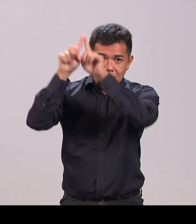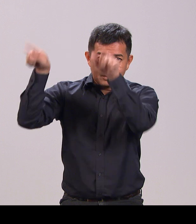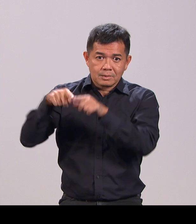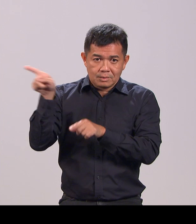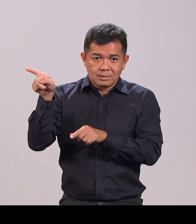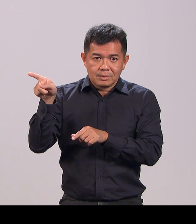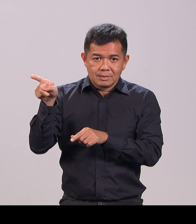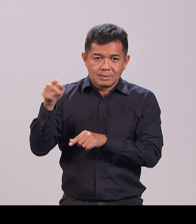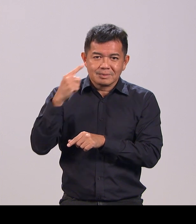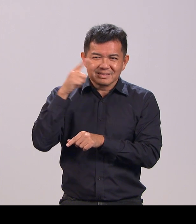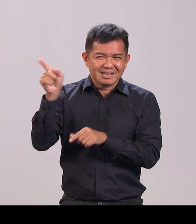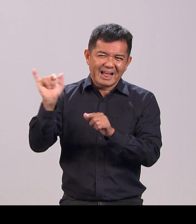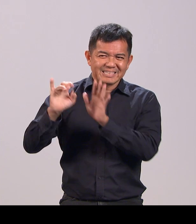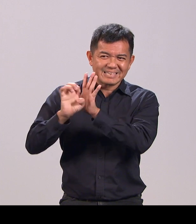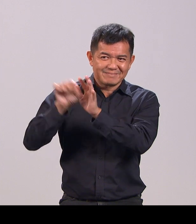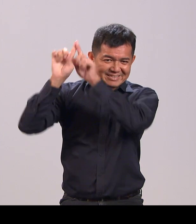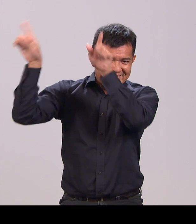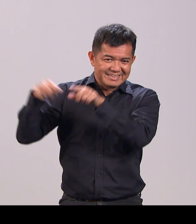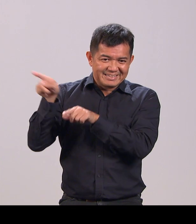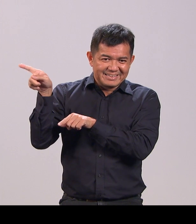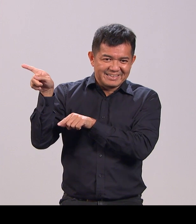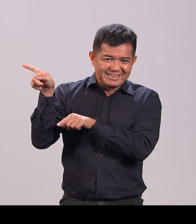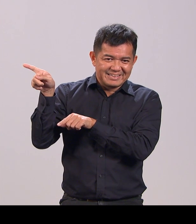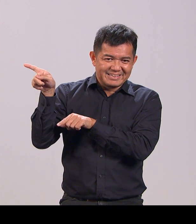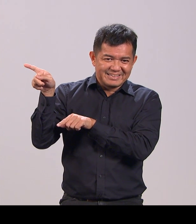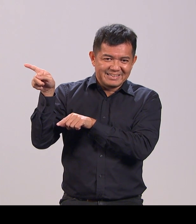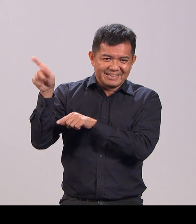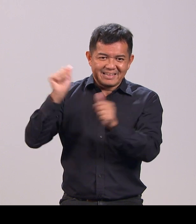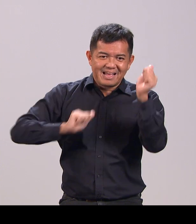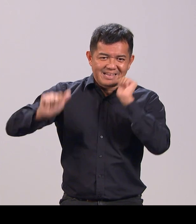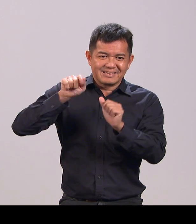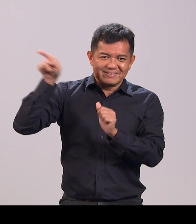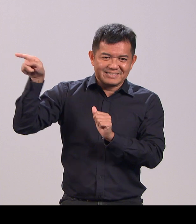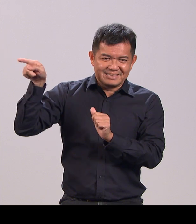This shows you the activities in ActiveSG gyms during the week.